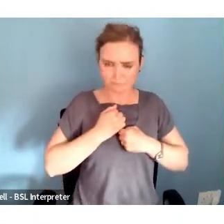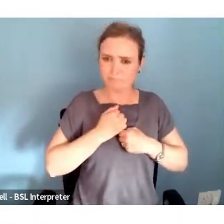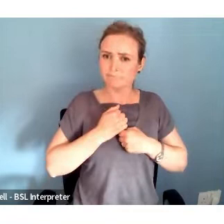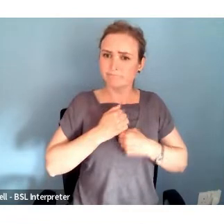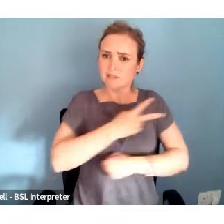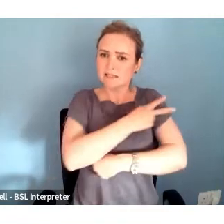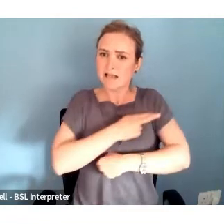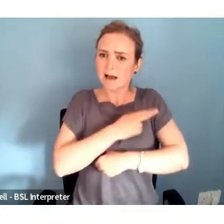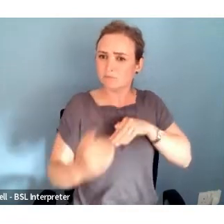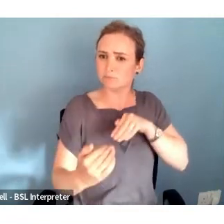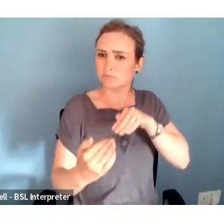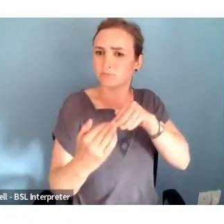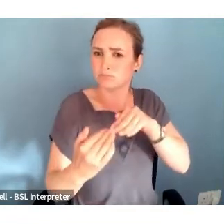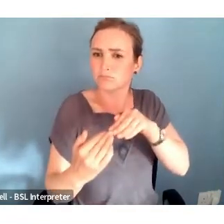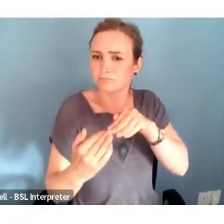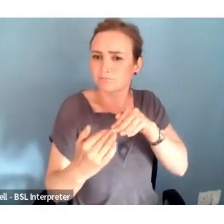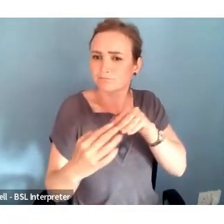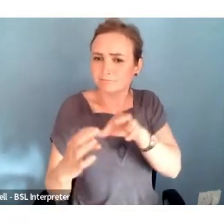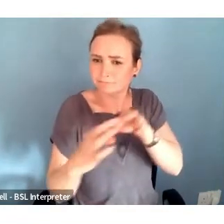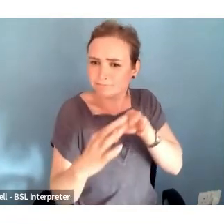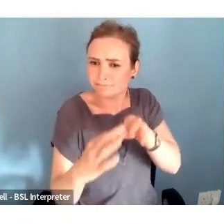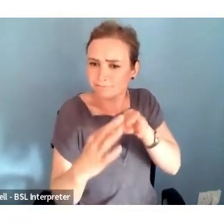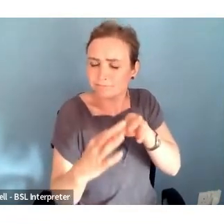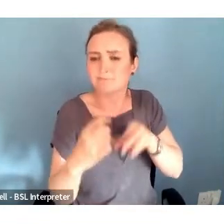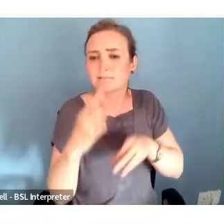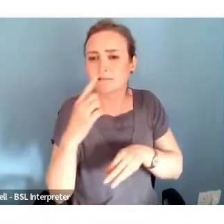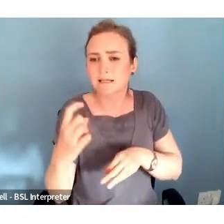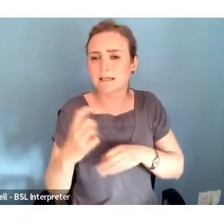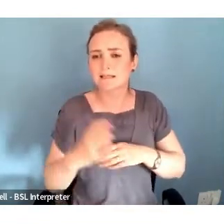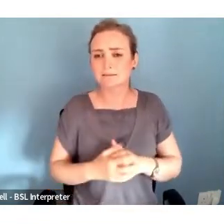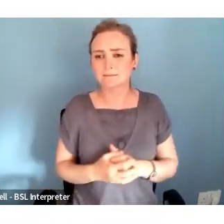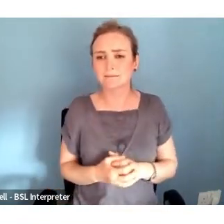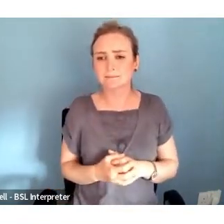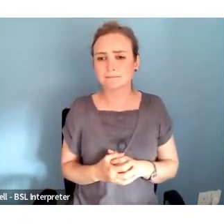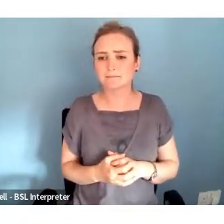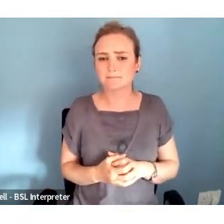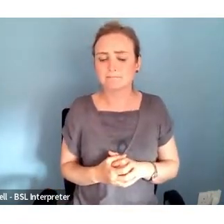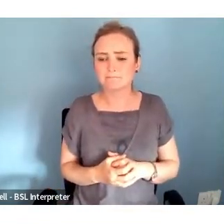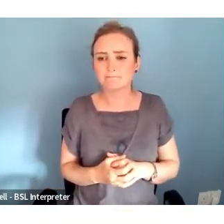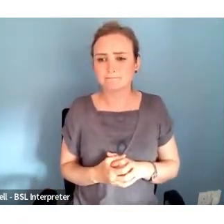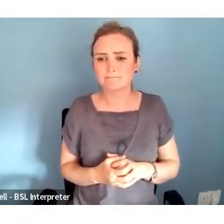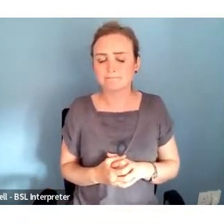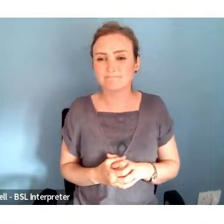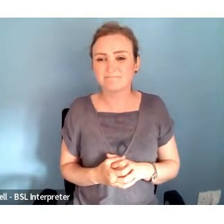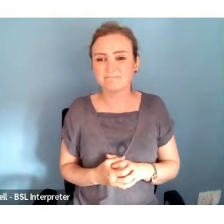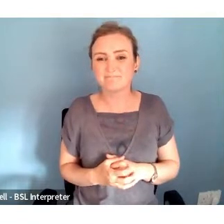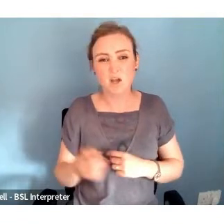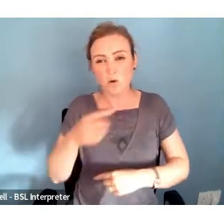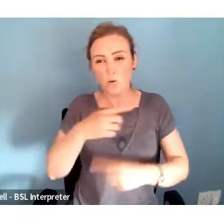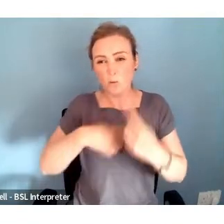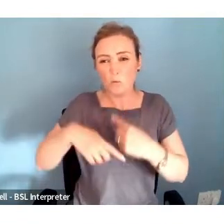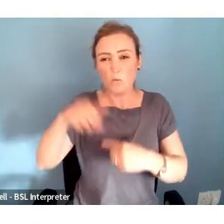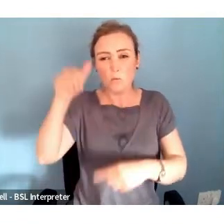, we have identified that we are underrepresented in terms of head count percentage